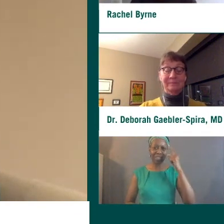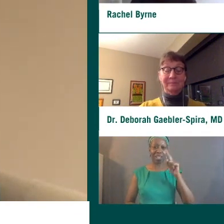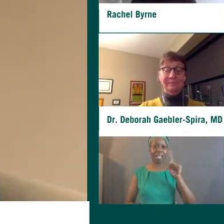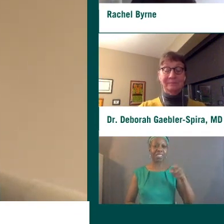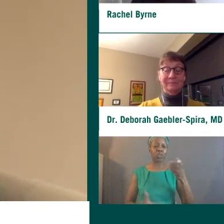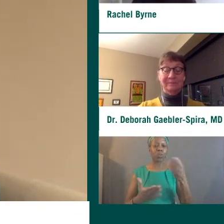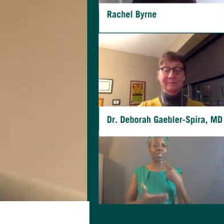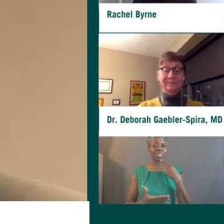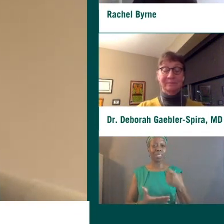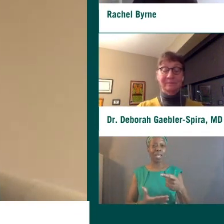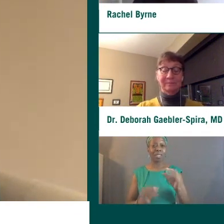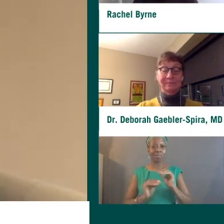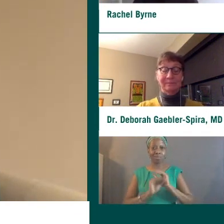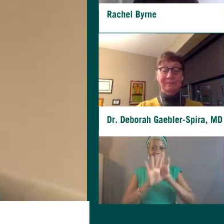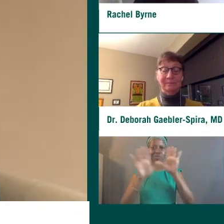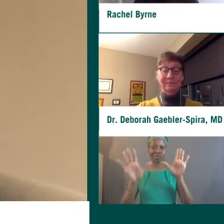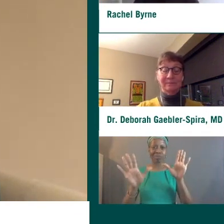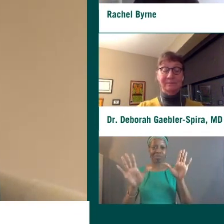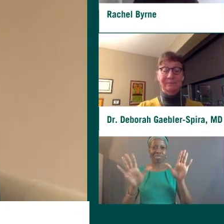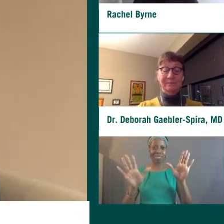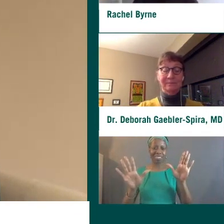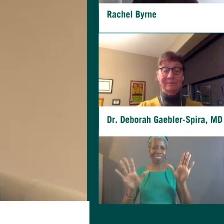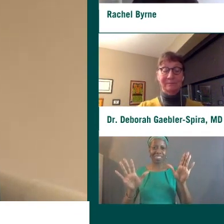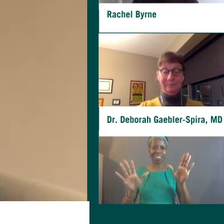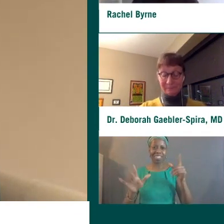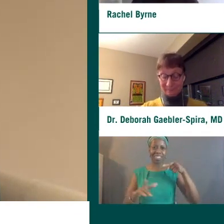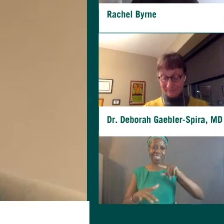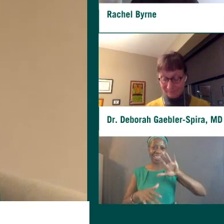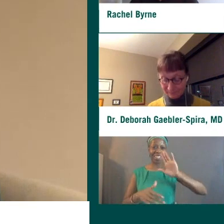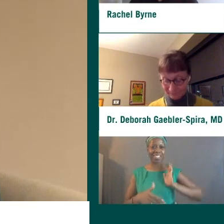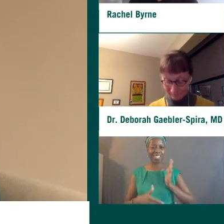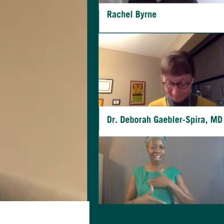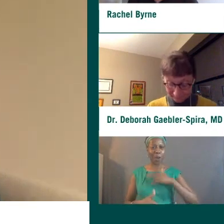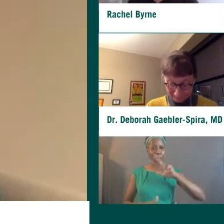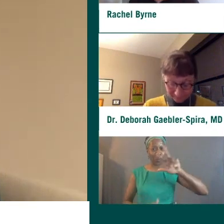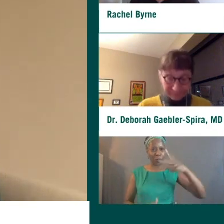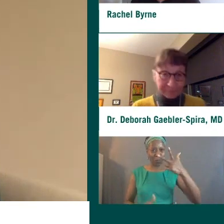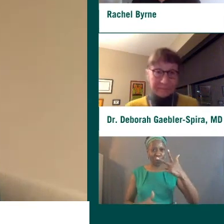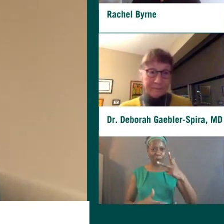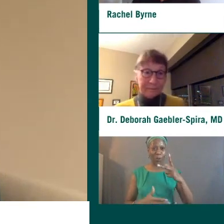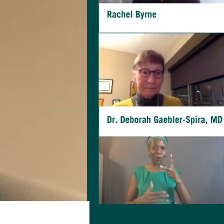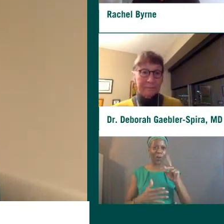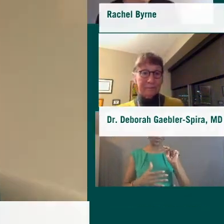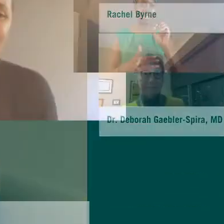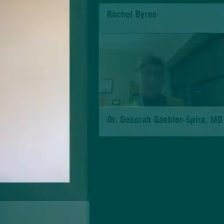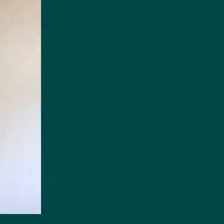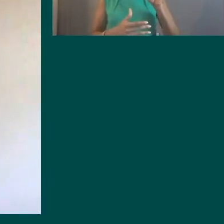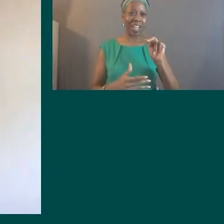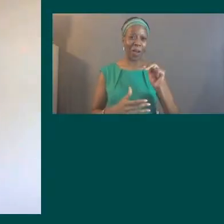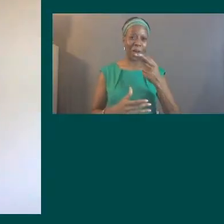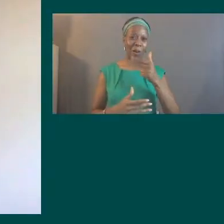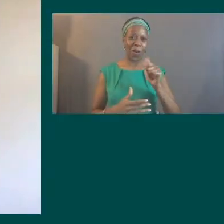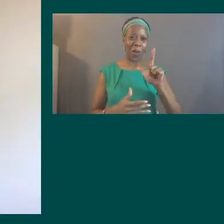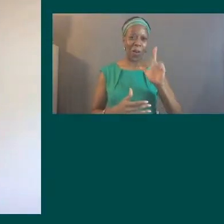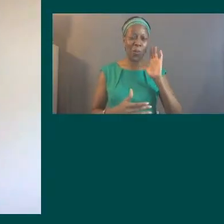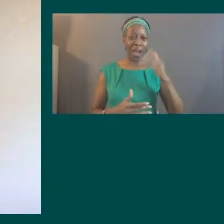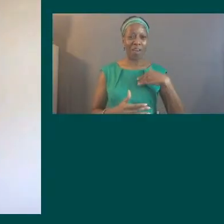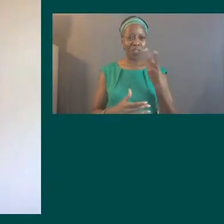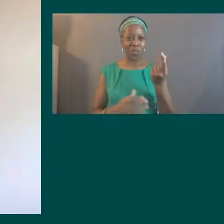obviously, this is our third town hall, that we're having. We will be having a couple more at the start of next year,